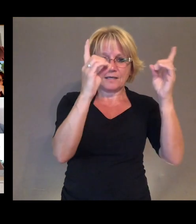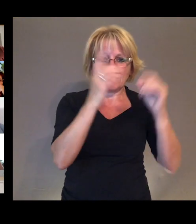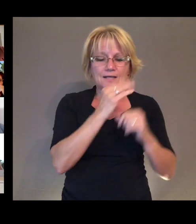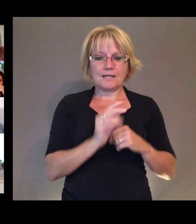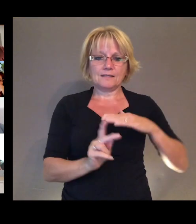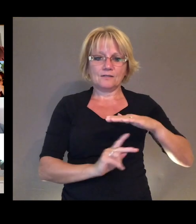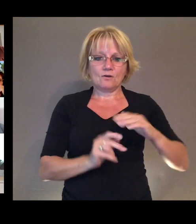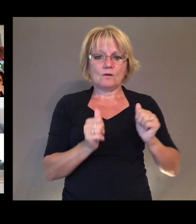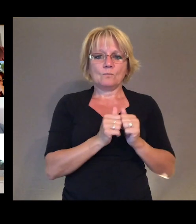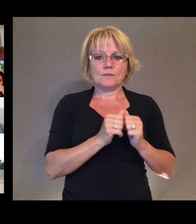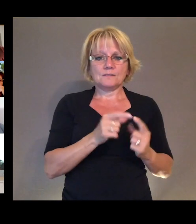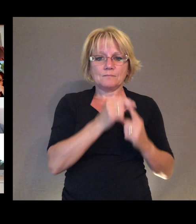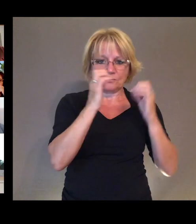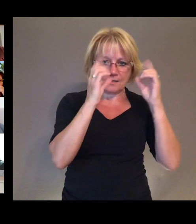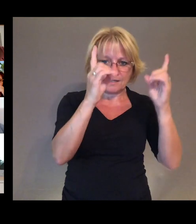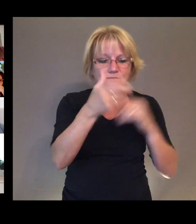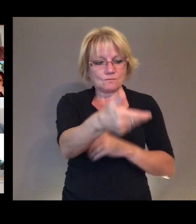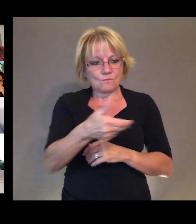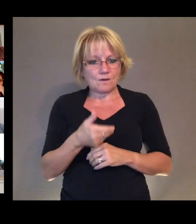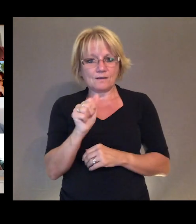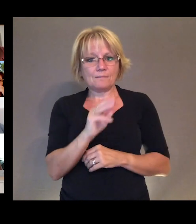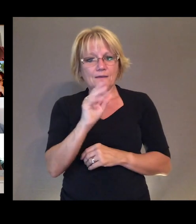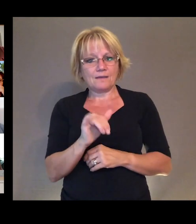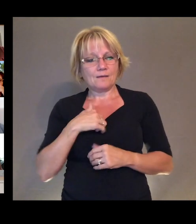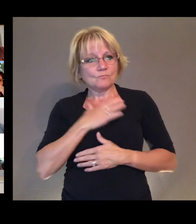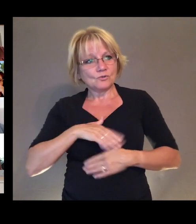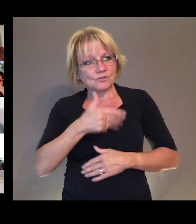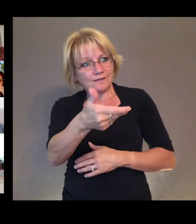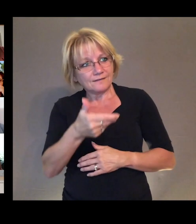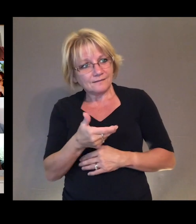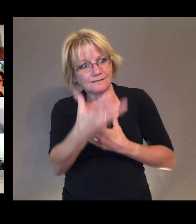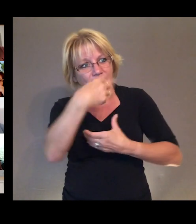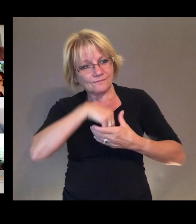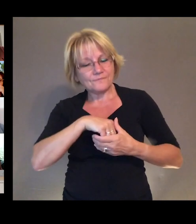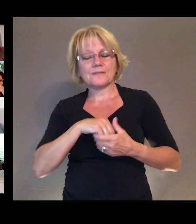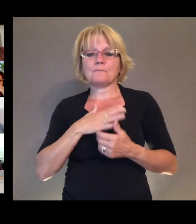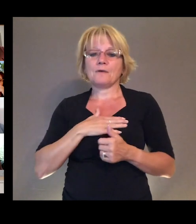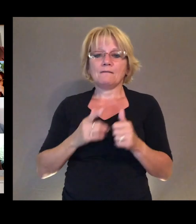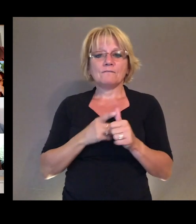So welcome Amy. I appreciate you being here. And I have, my first question for you today is Amy,